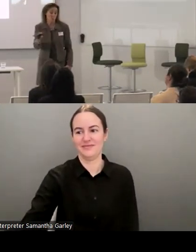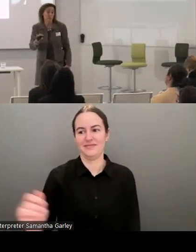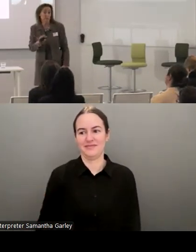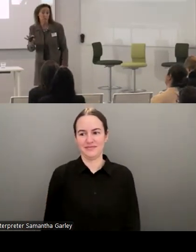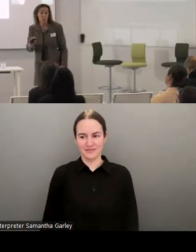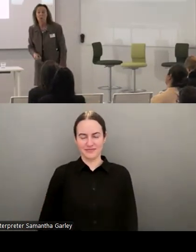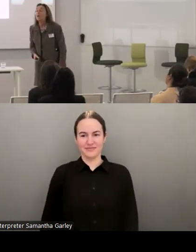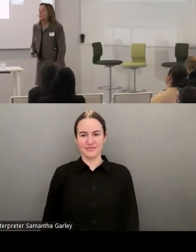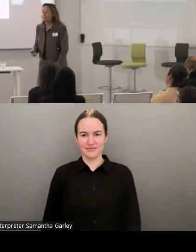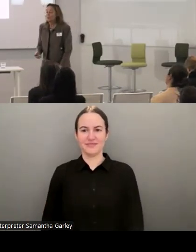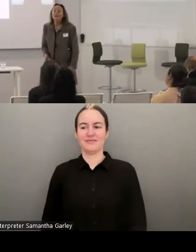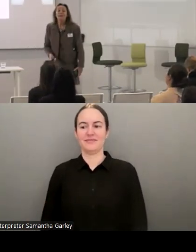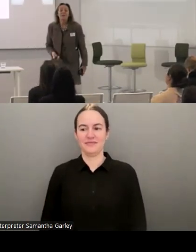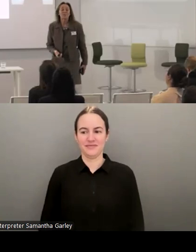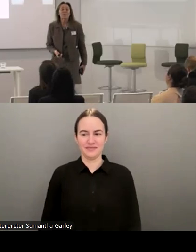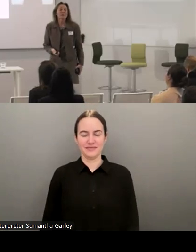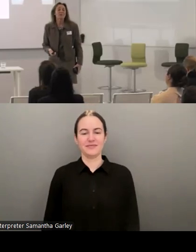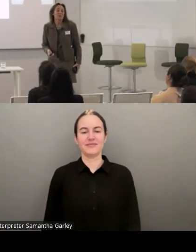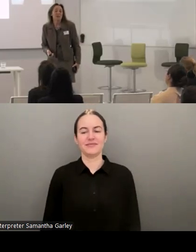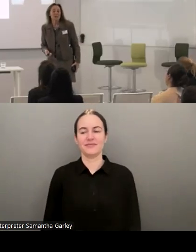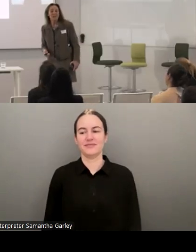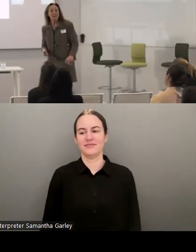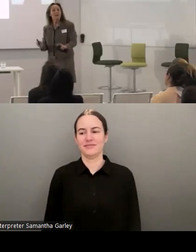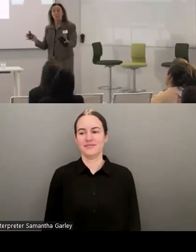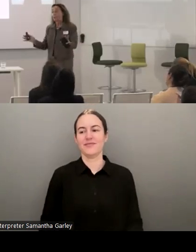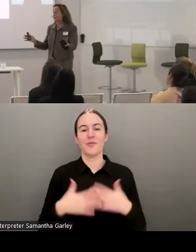And this is good. So with that introduction and no pressure,